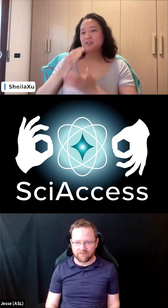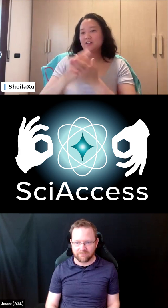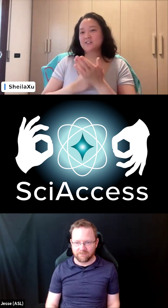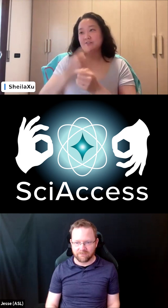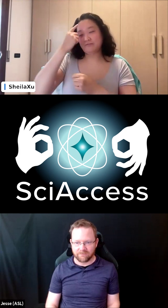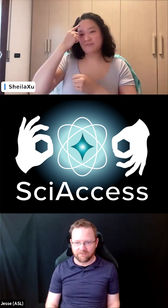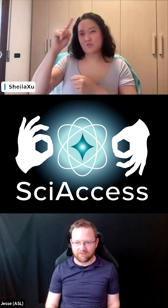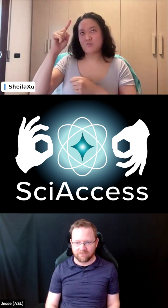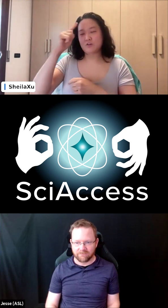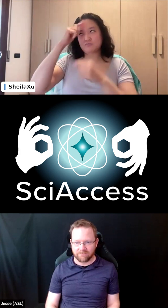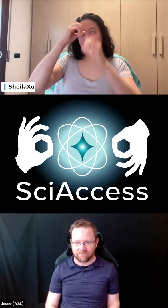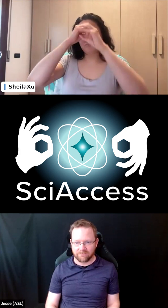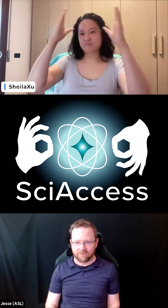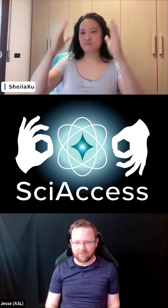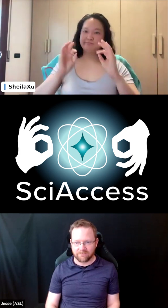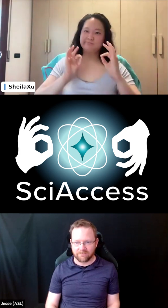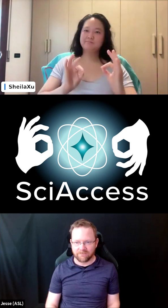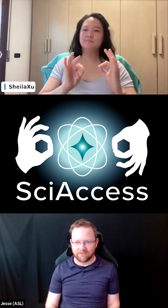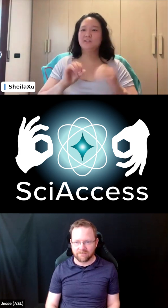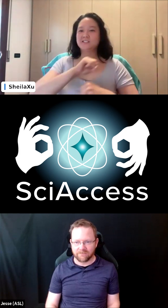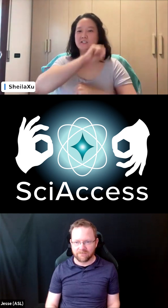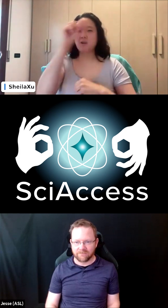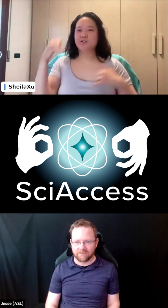My vision and hope for the future is that space equipment